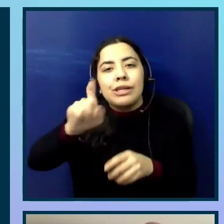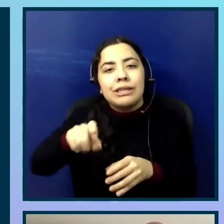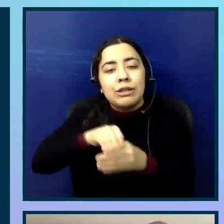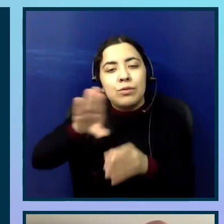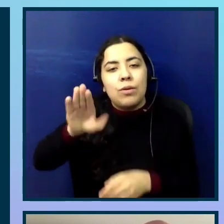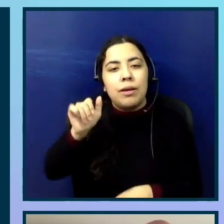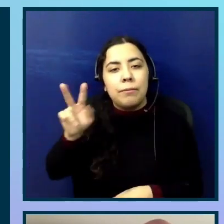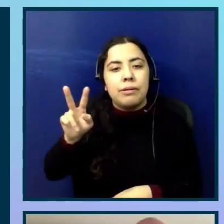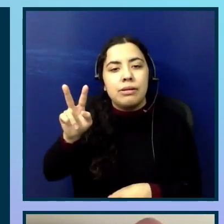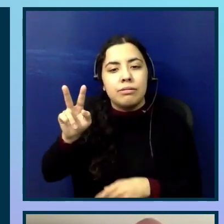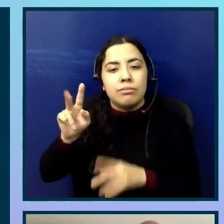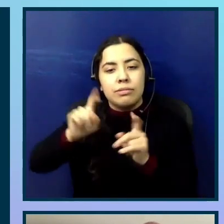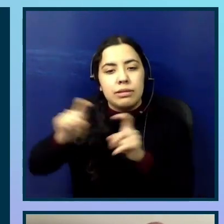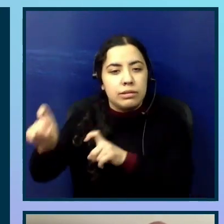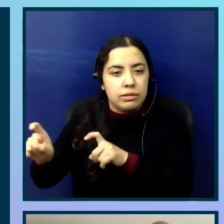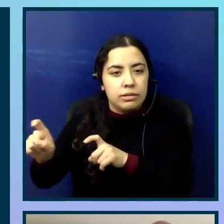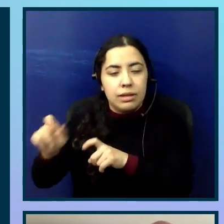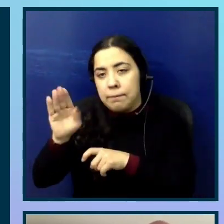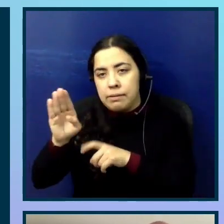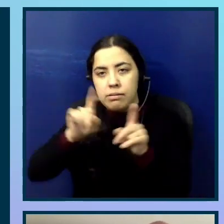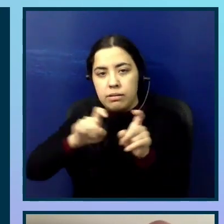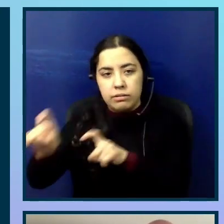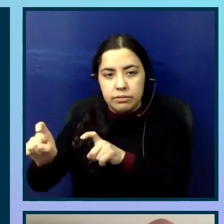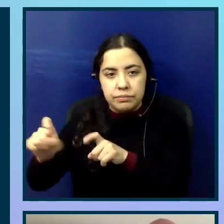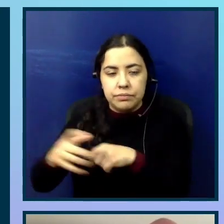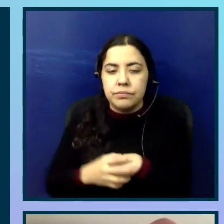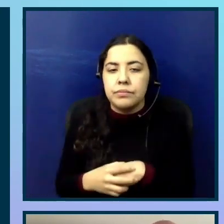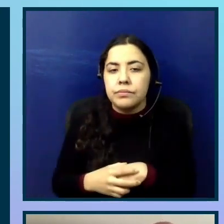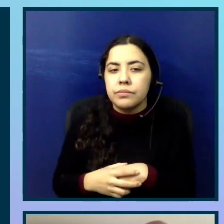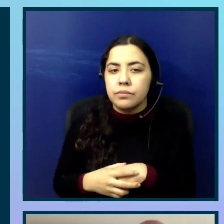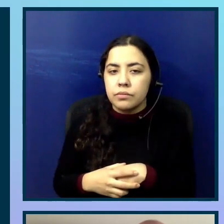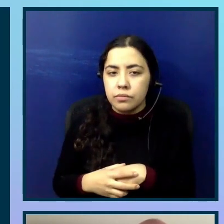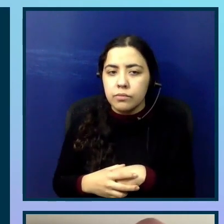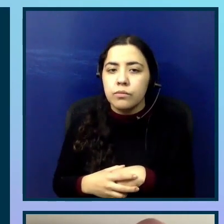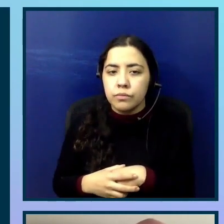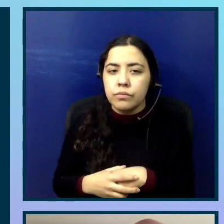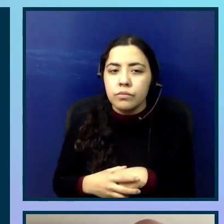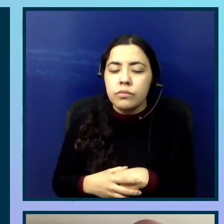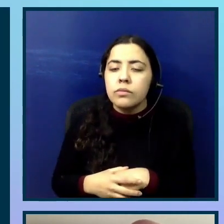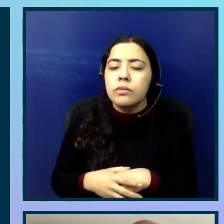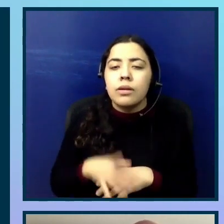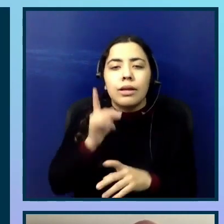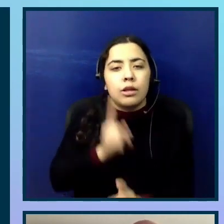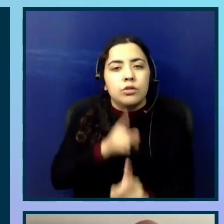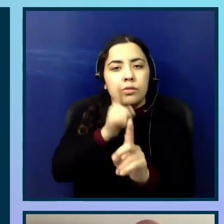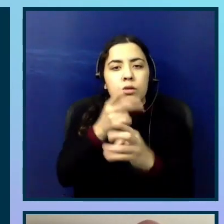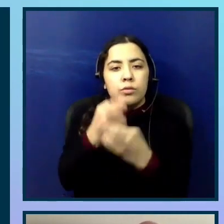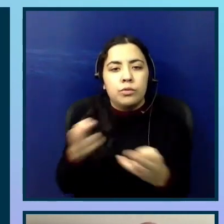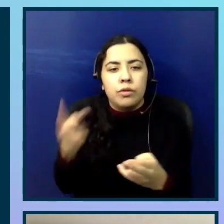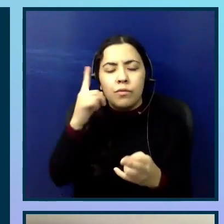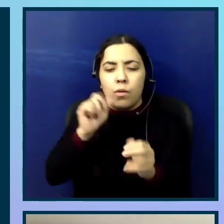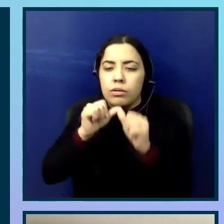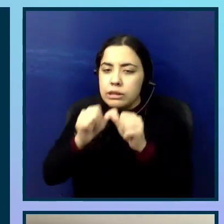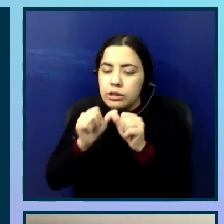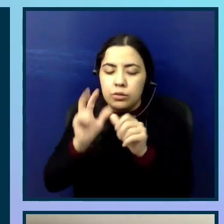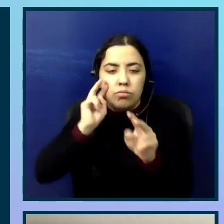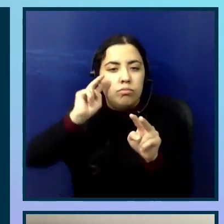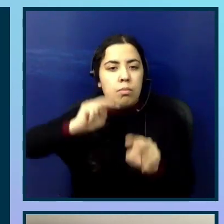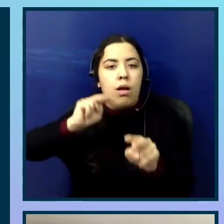It can help target resources by continuous monitoring using sort of inclusive quantitative data